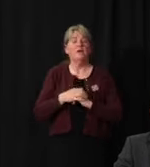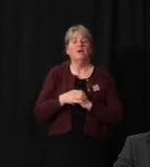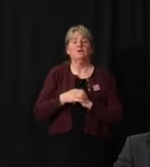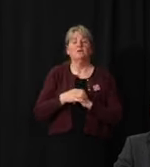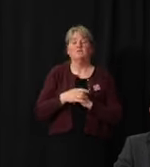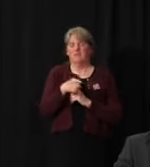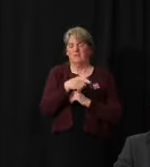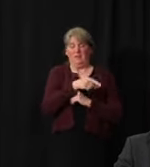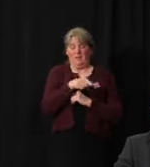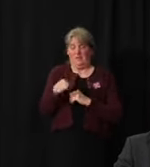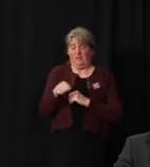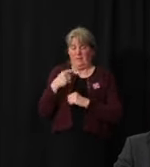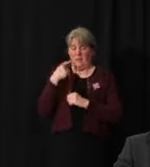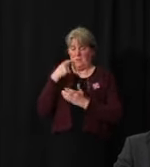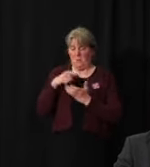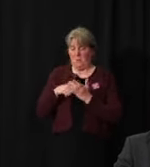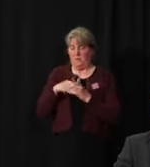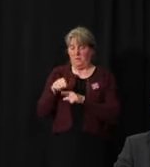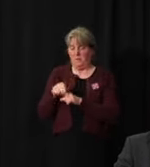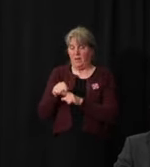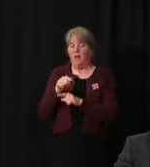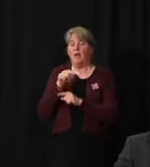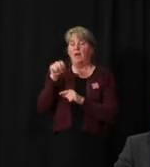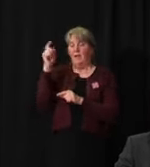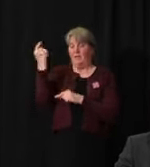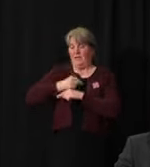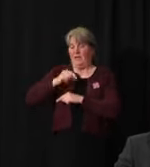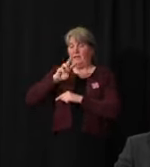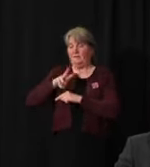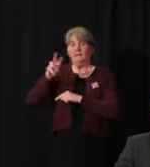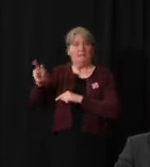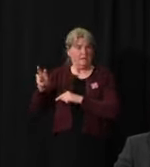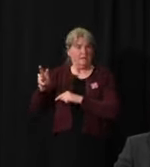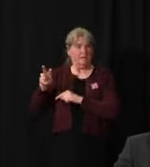Of which, on a particular day like today 66, there would be